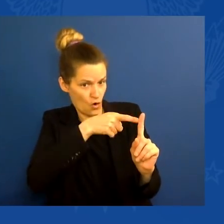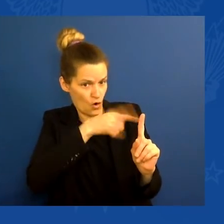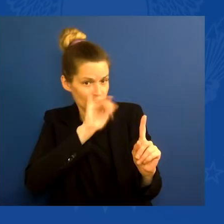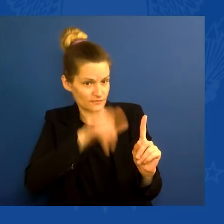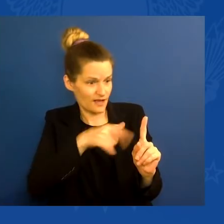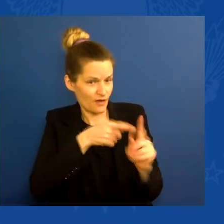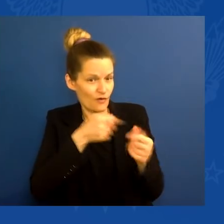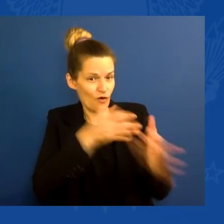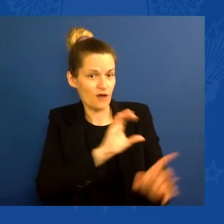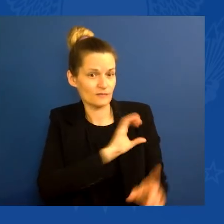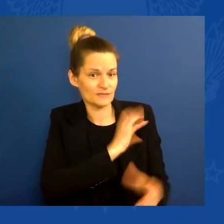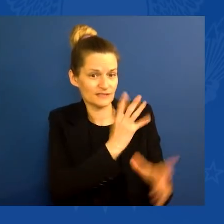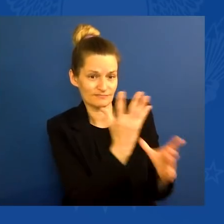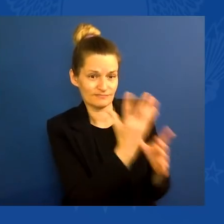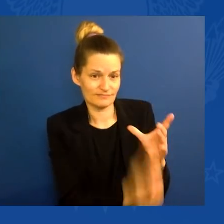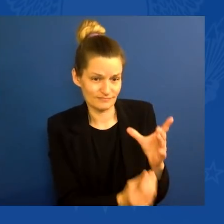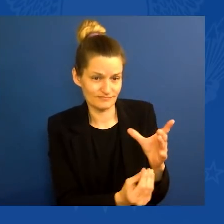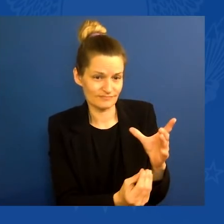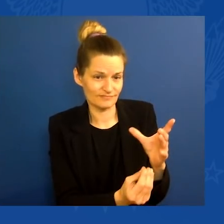Let me say it again: Forty percent.